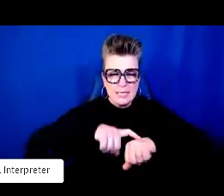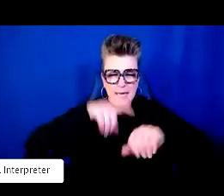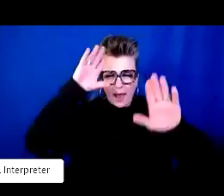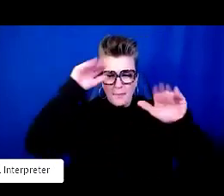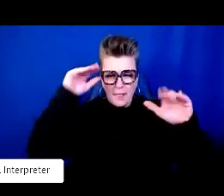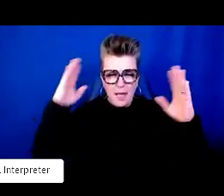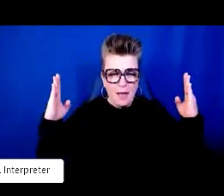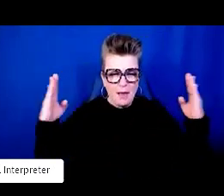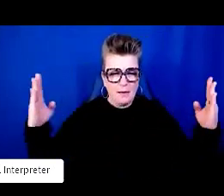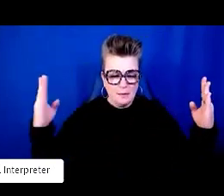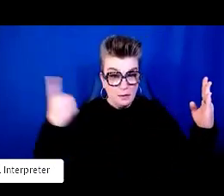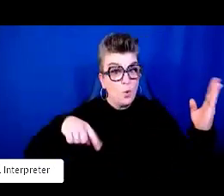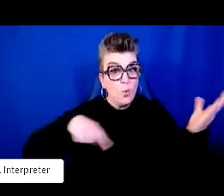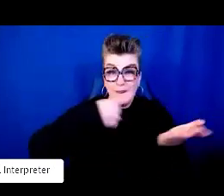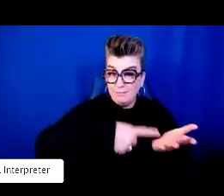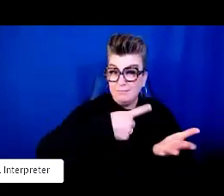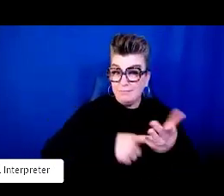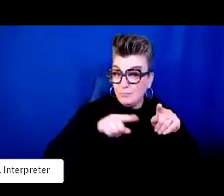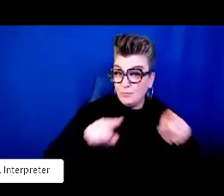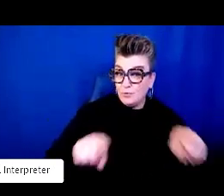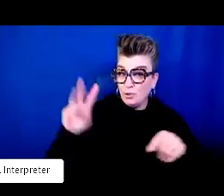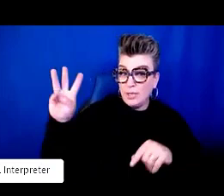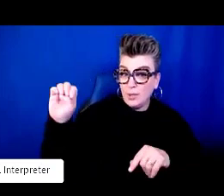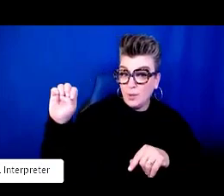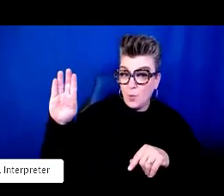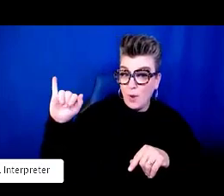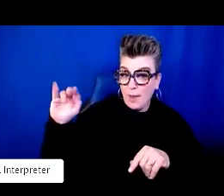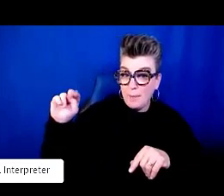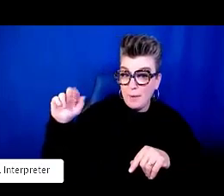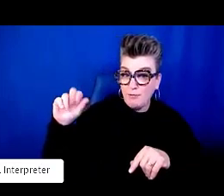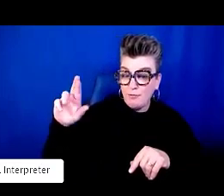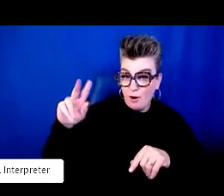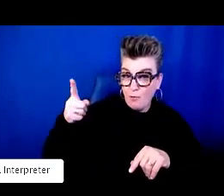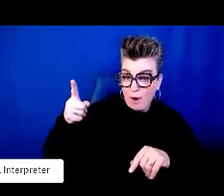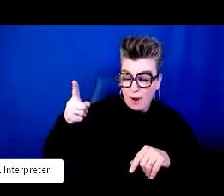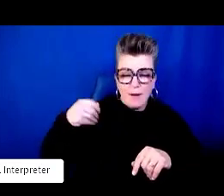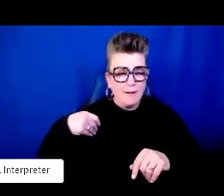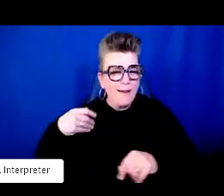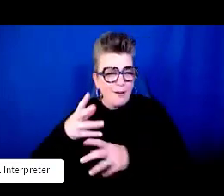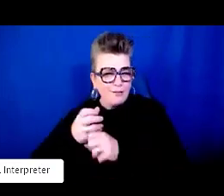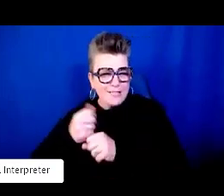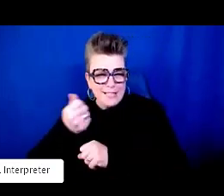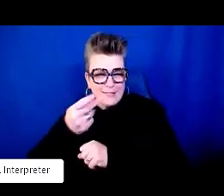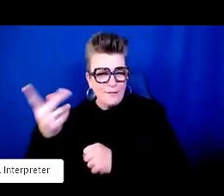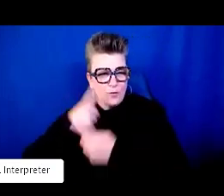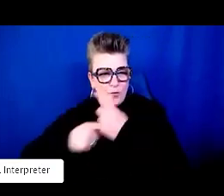but we've received some questions. I want to elaborate about a couple of things. So Cindy, can you walk us through